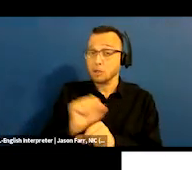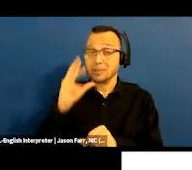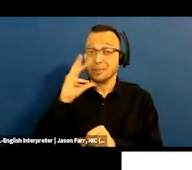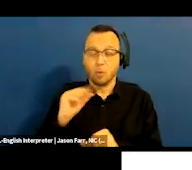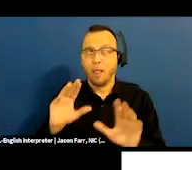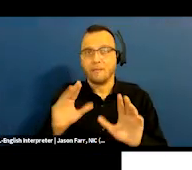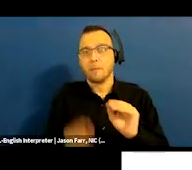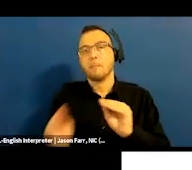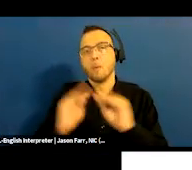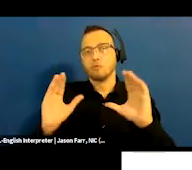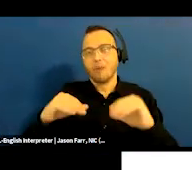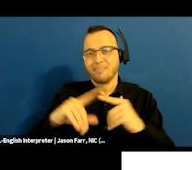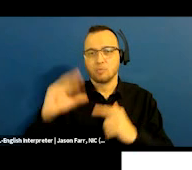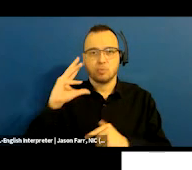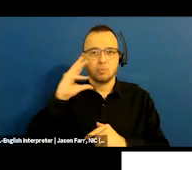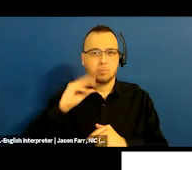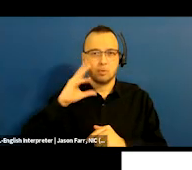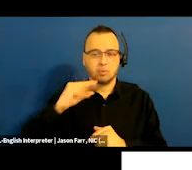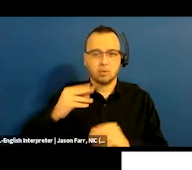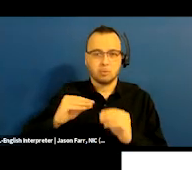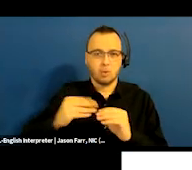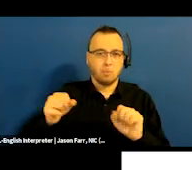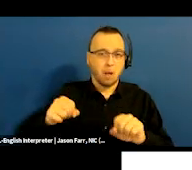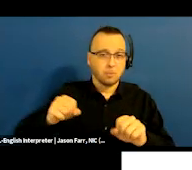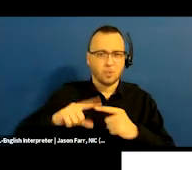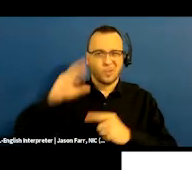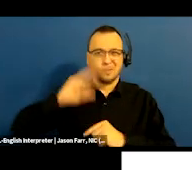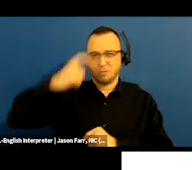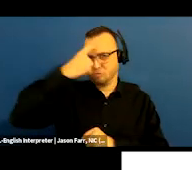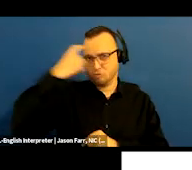It's also important to note that children make up about a 1/3 of individuals